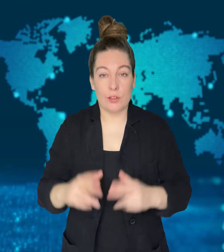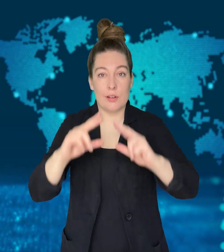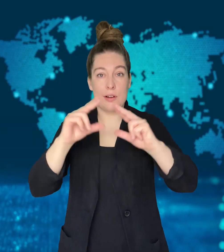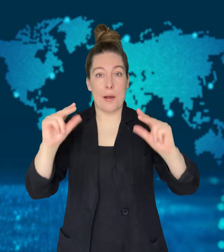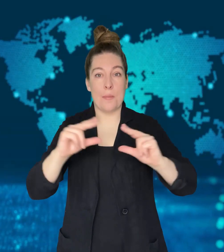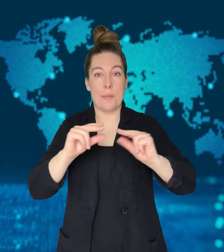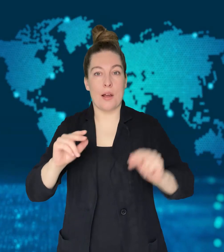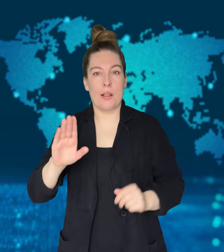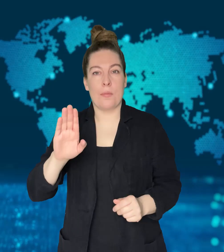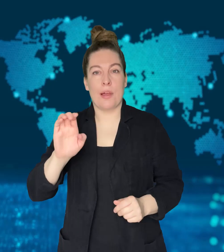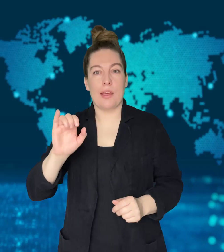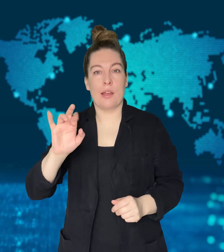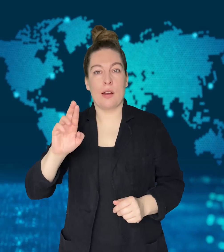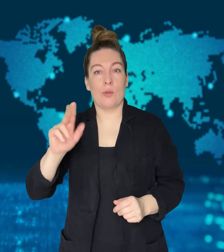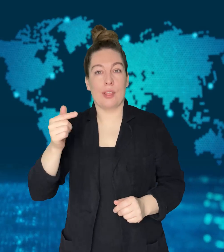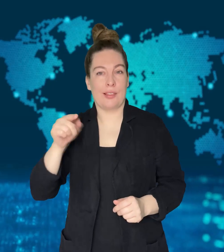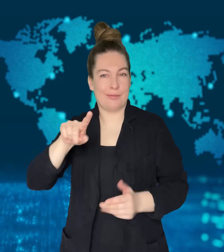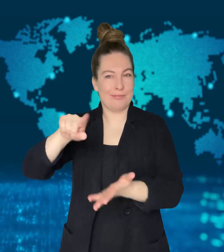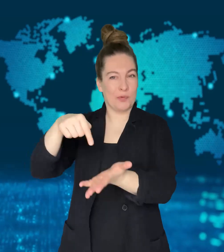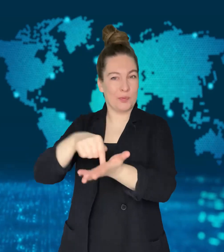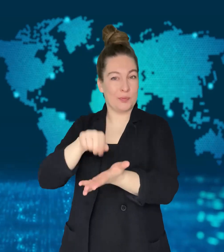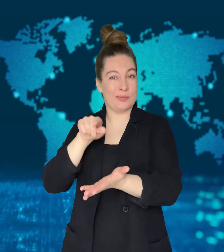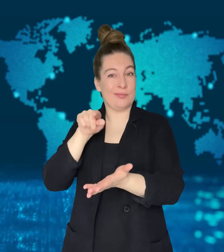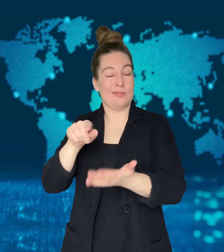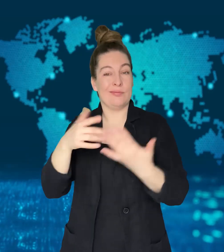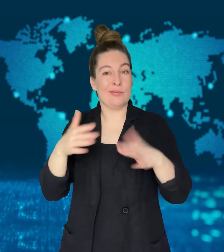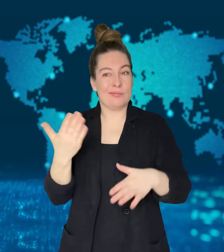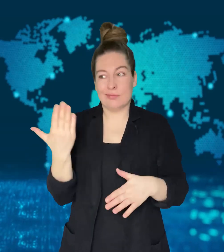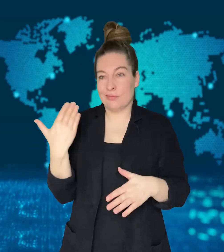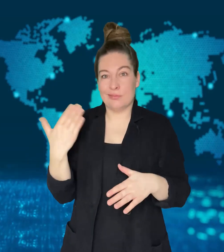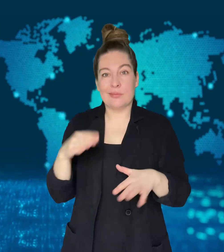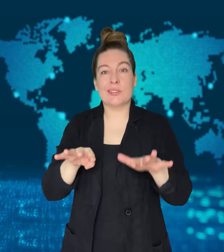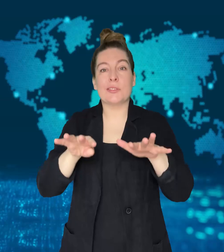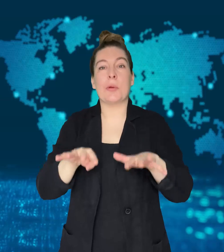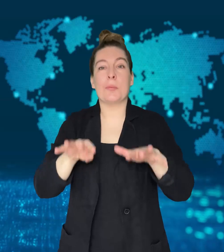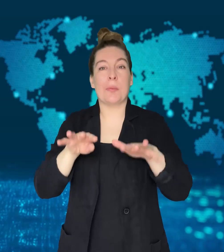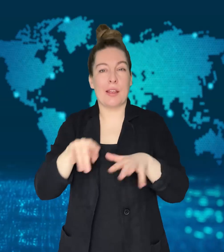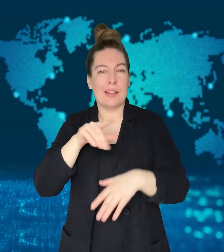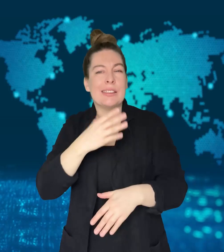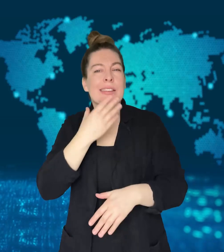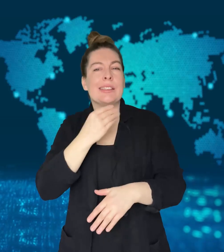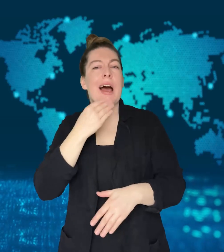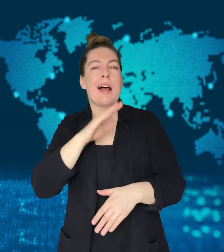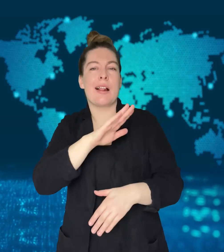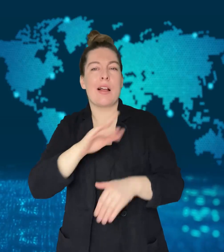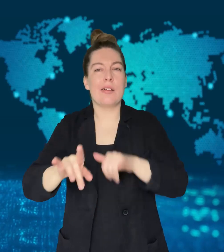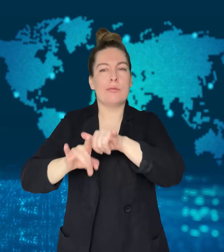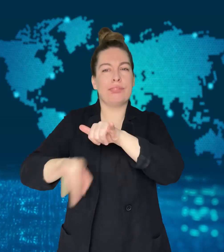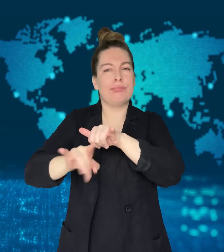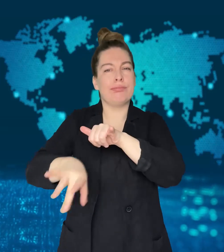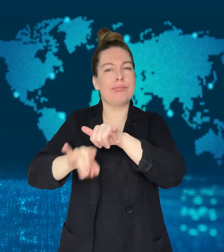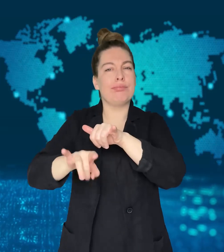[MONIKA]: Huge crowds attended the funeral for Hezbollah's former leader Hassan Nasrallah.